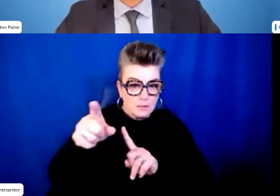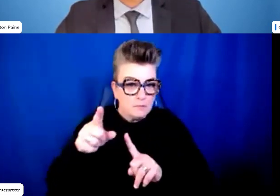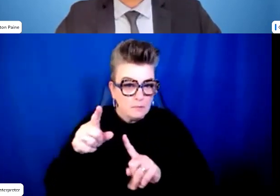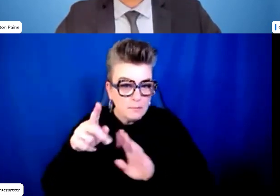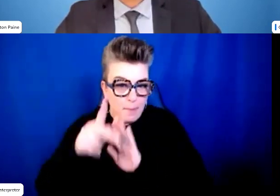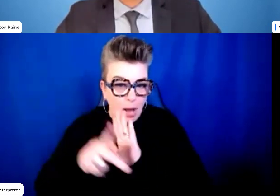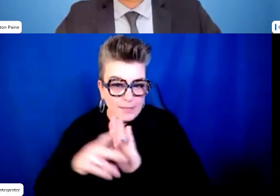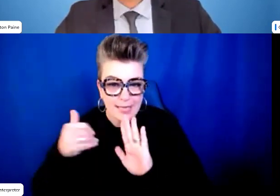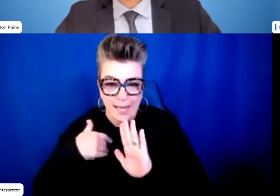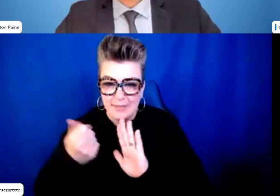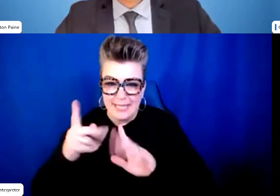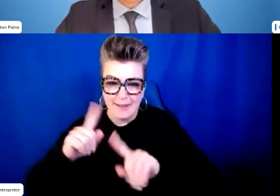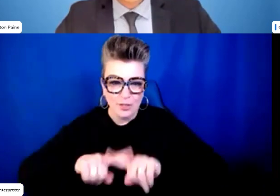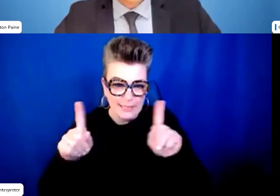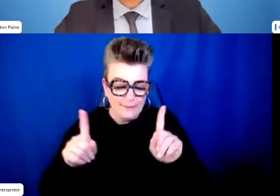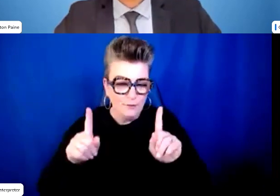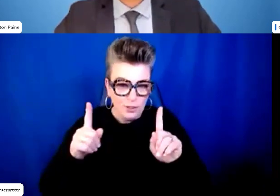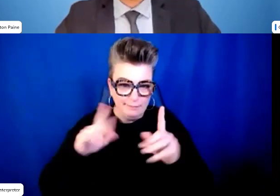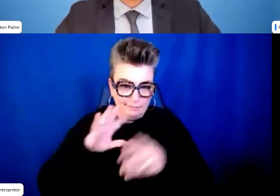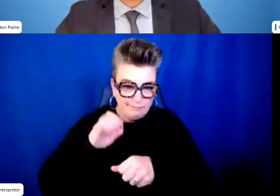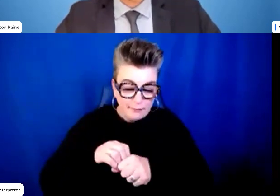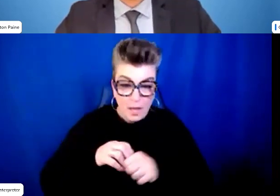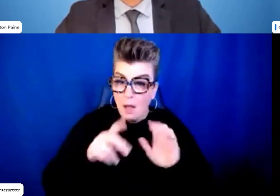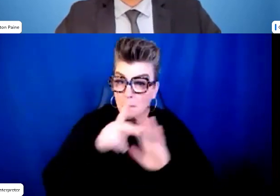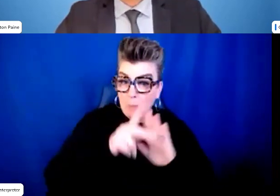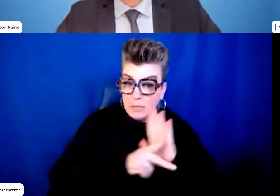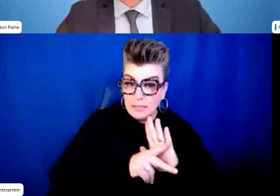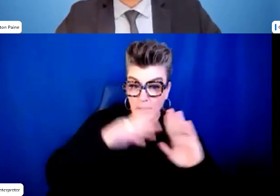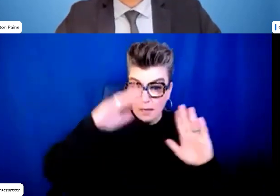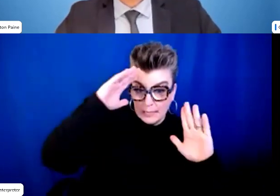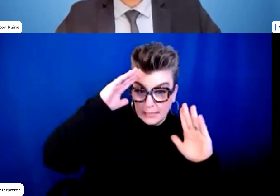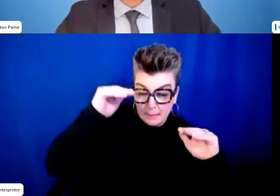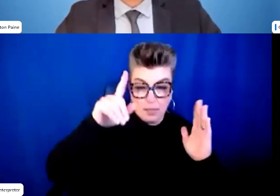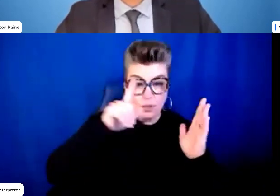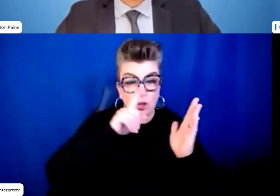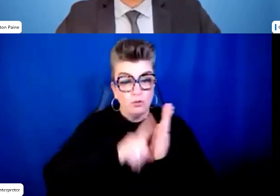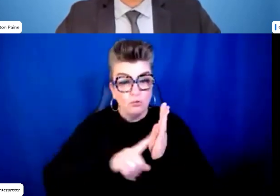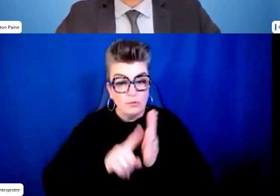the policy would not necessarily expect that researchers that are doing secondary data,